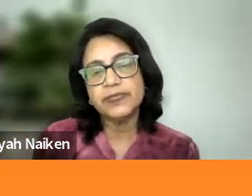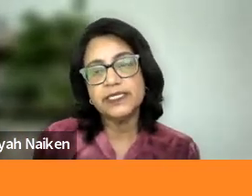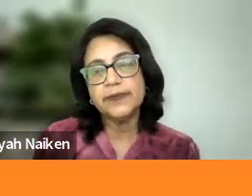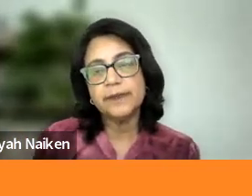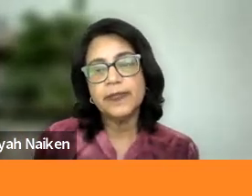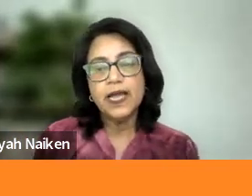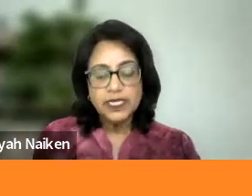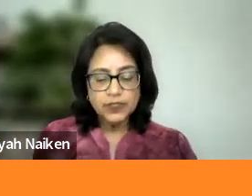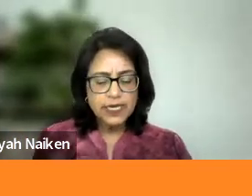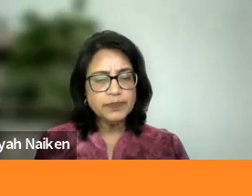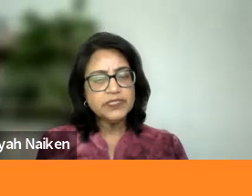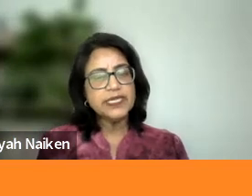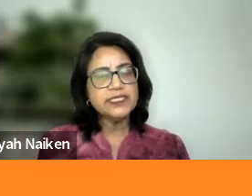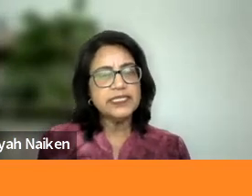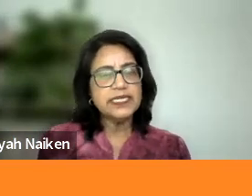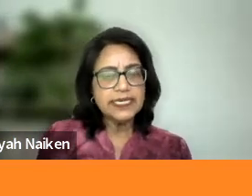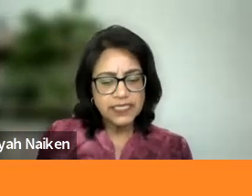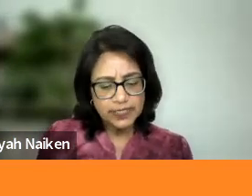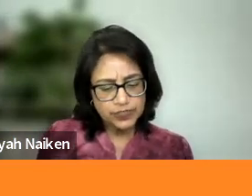Is that the community is slowly starting to open up, slowly starting to engage with members outside the community to engage in these conversations.